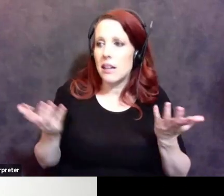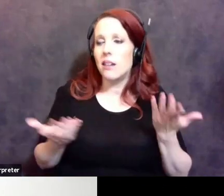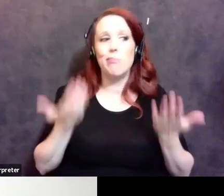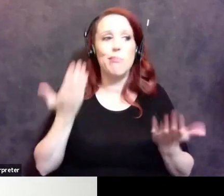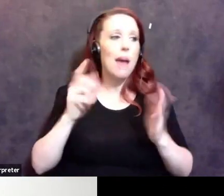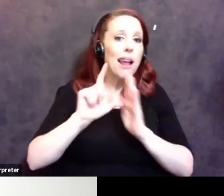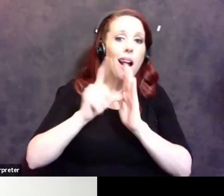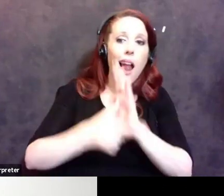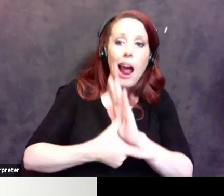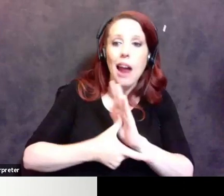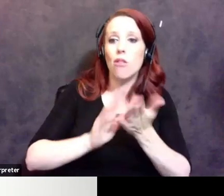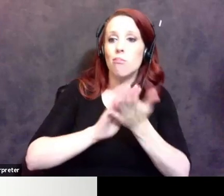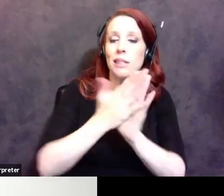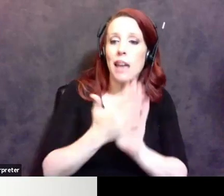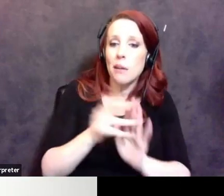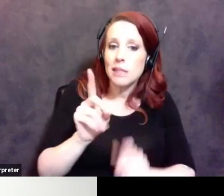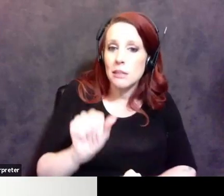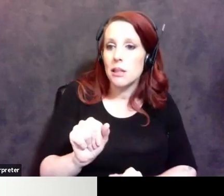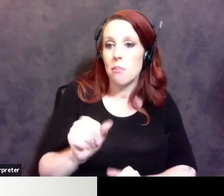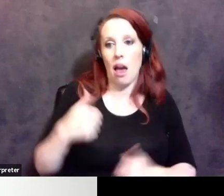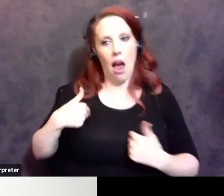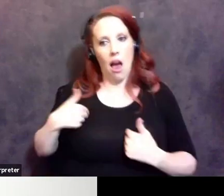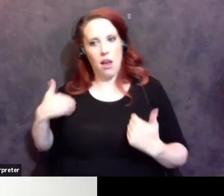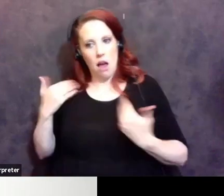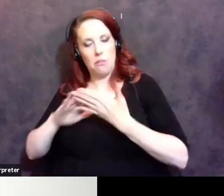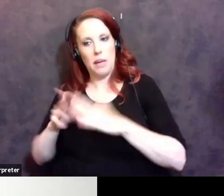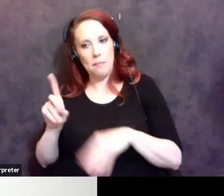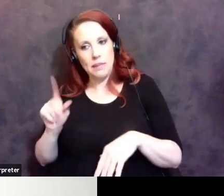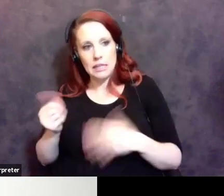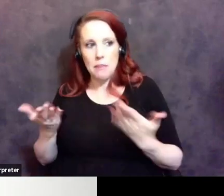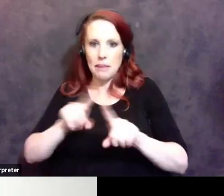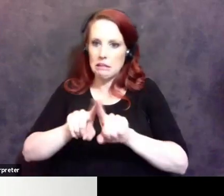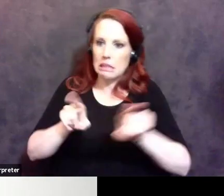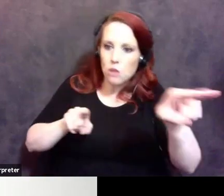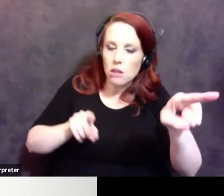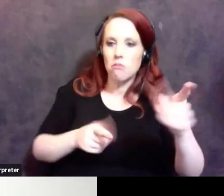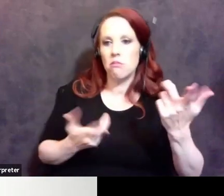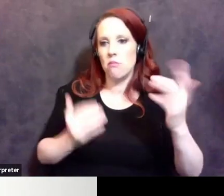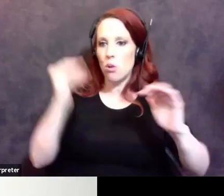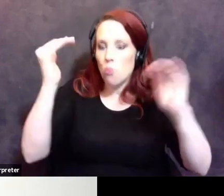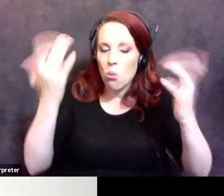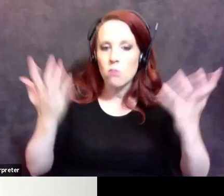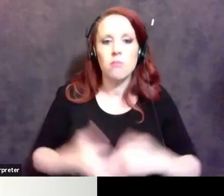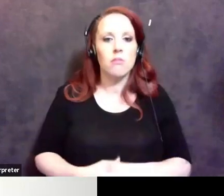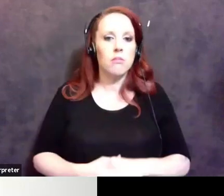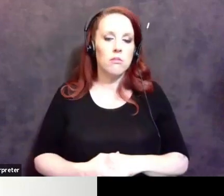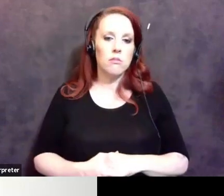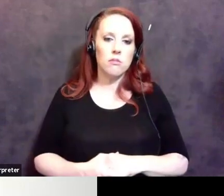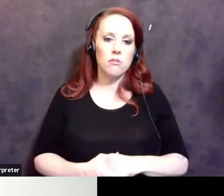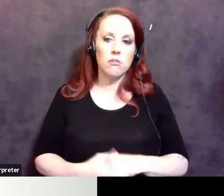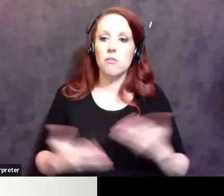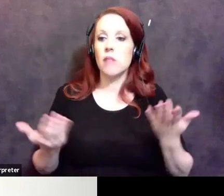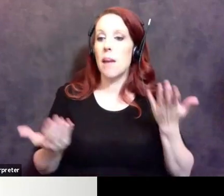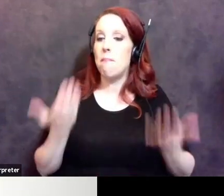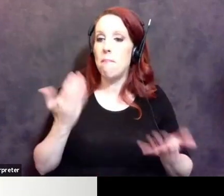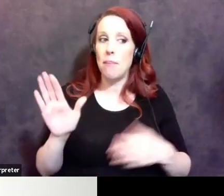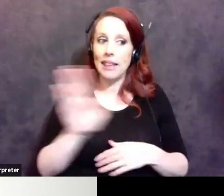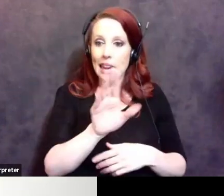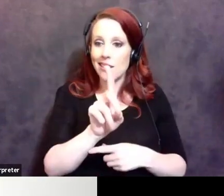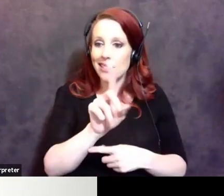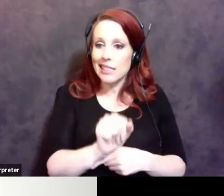in life, like not as a kid as I did, and it may... the disability they have may deteriorate